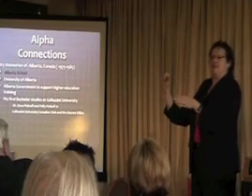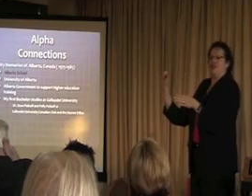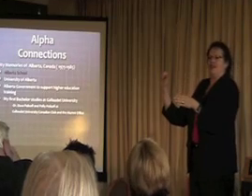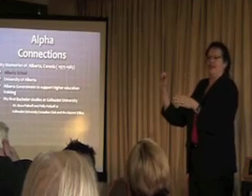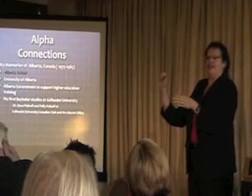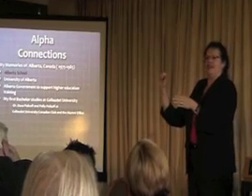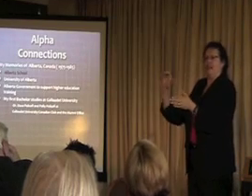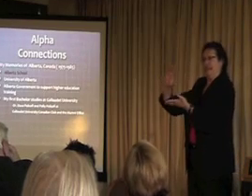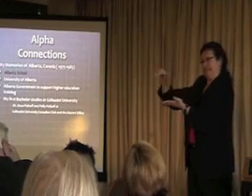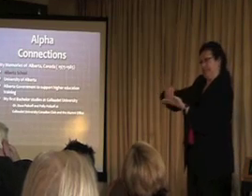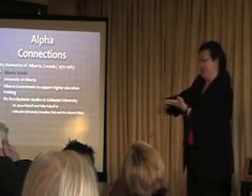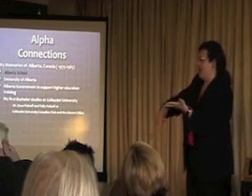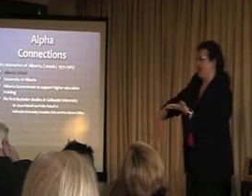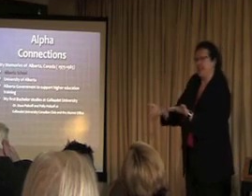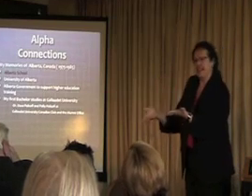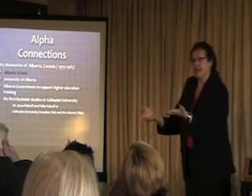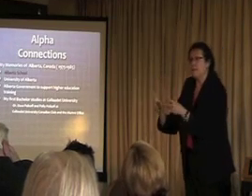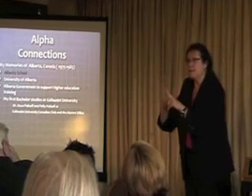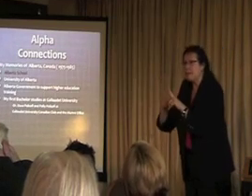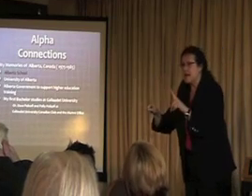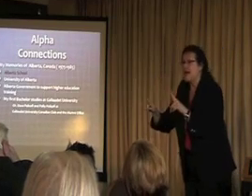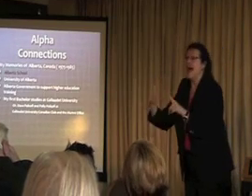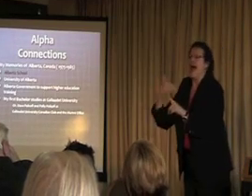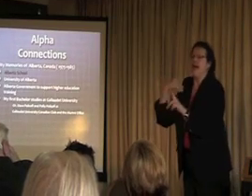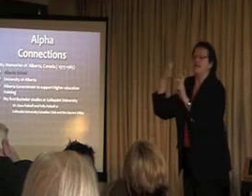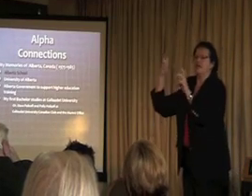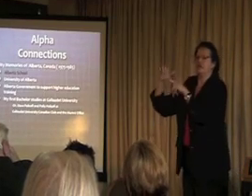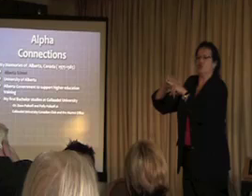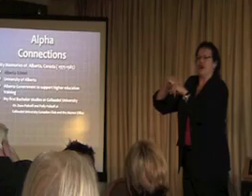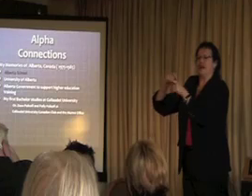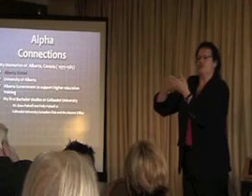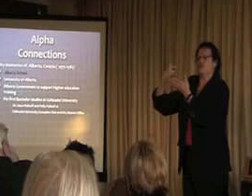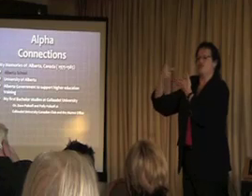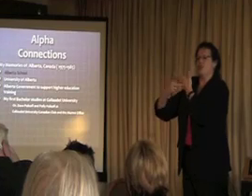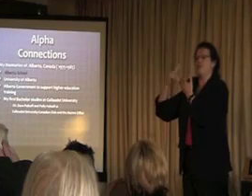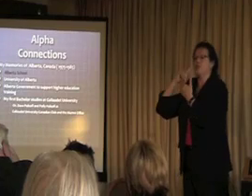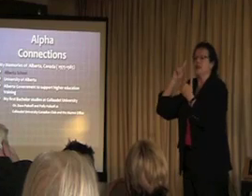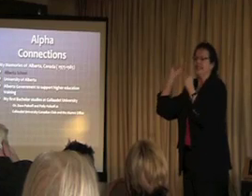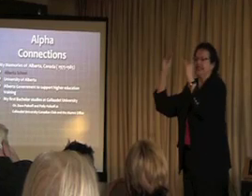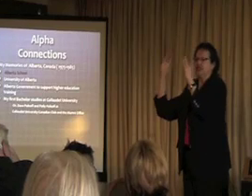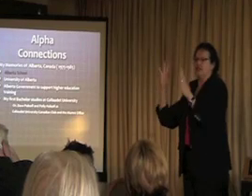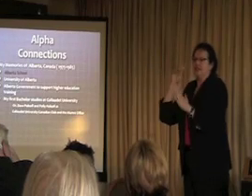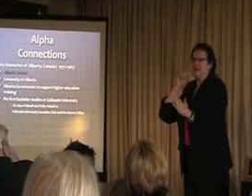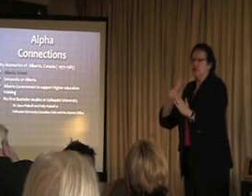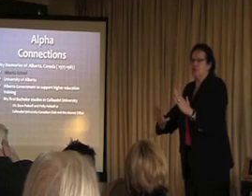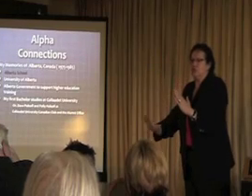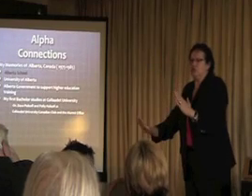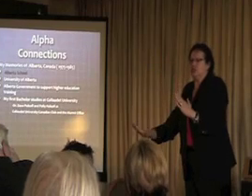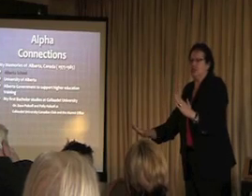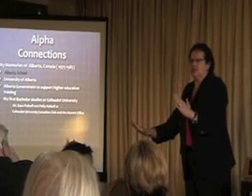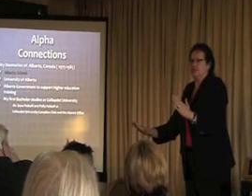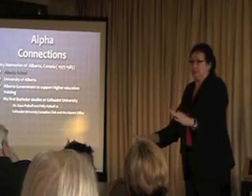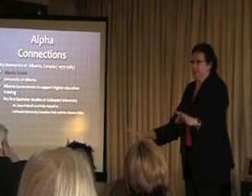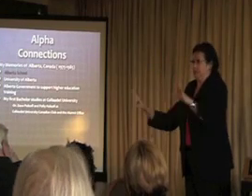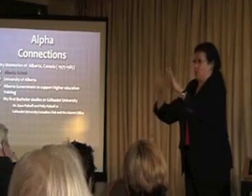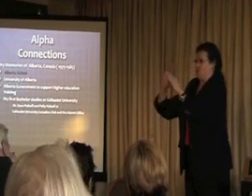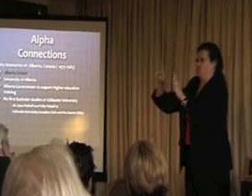both of those languages. Now, at that time, WCCSD had not yet been established, but the